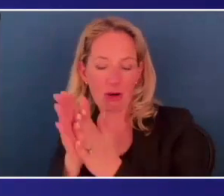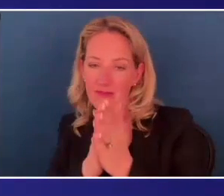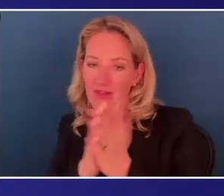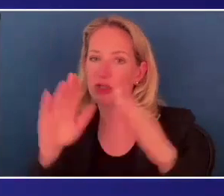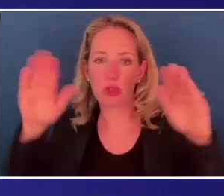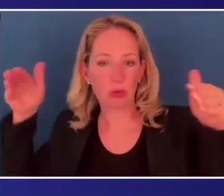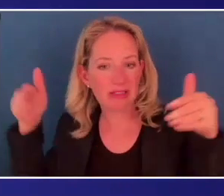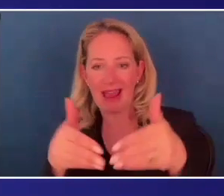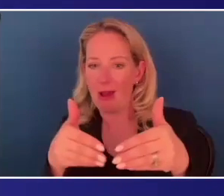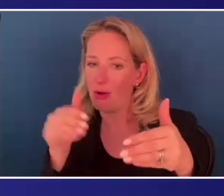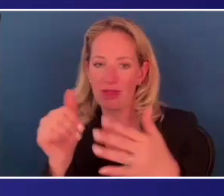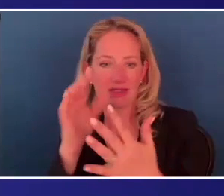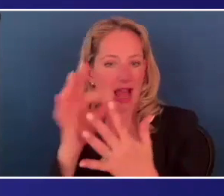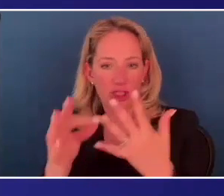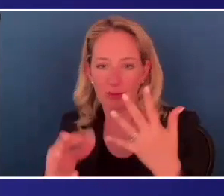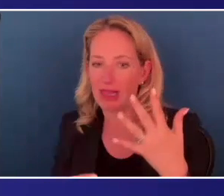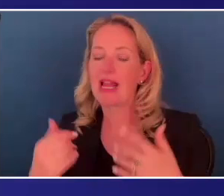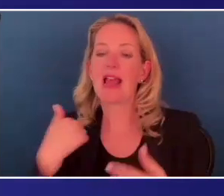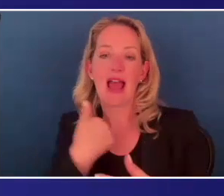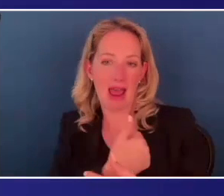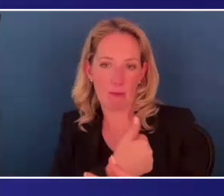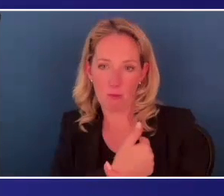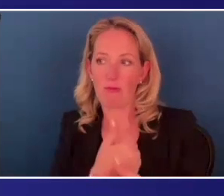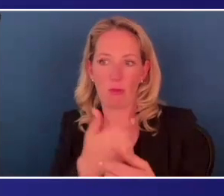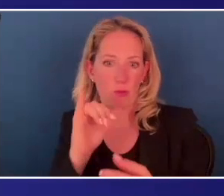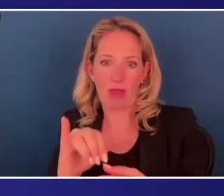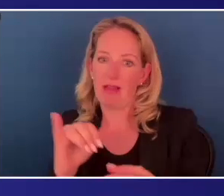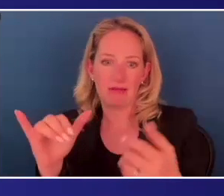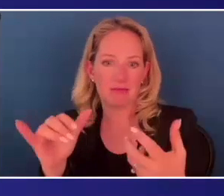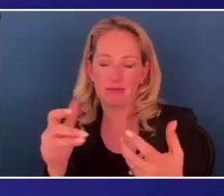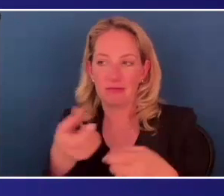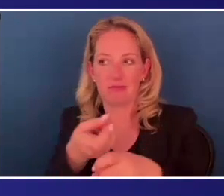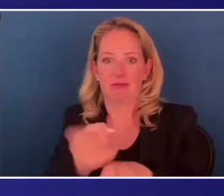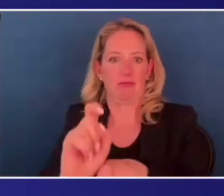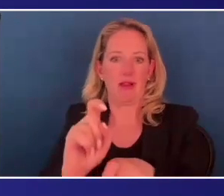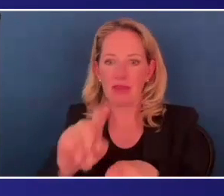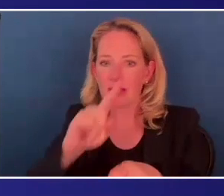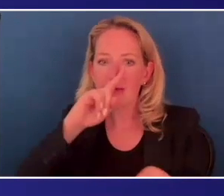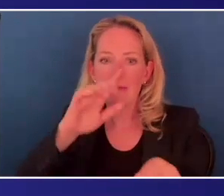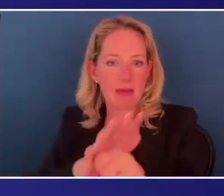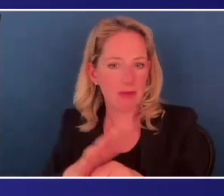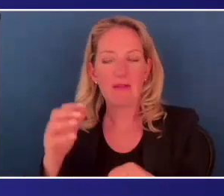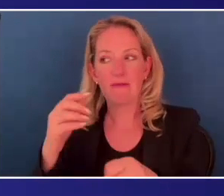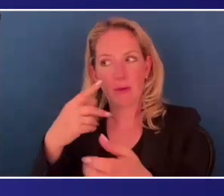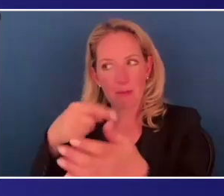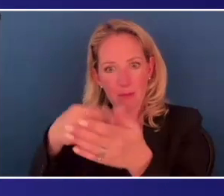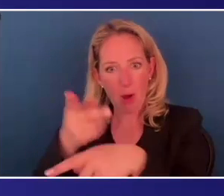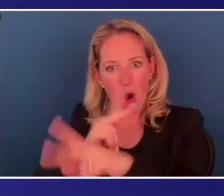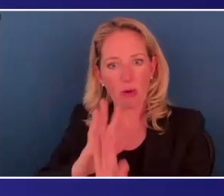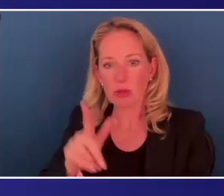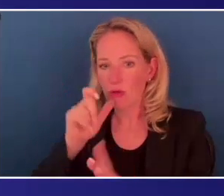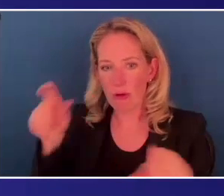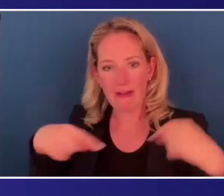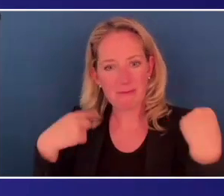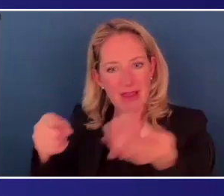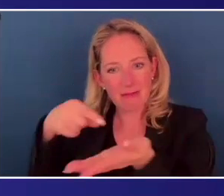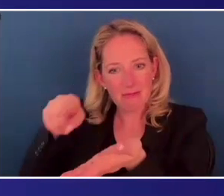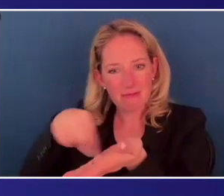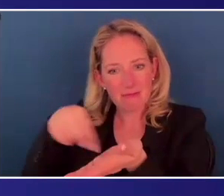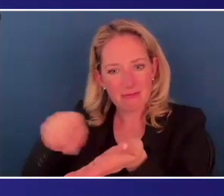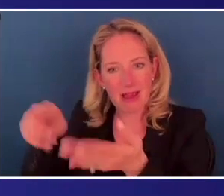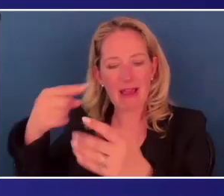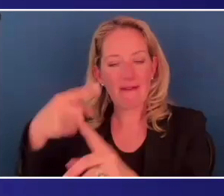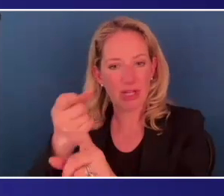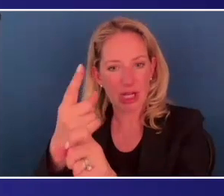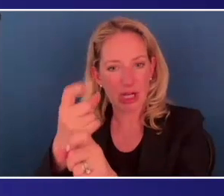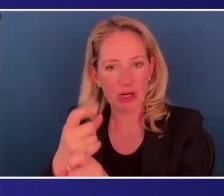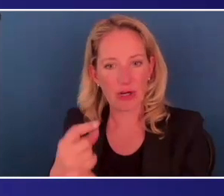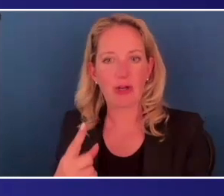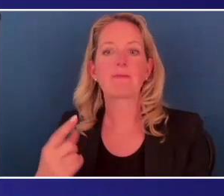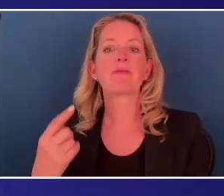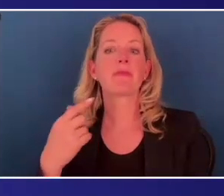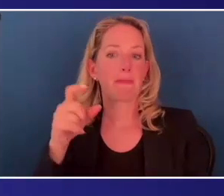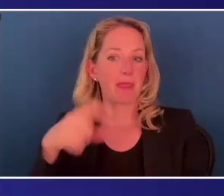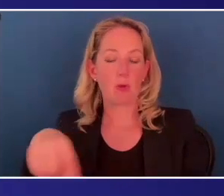And break the long standing commitment made to bars who have faithfully been making payments for years. Such an should not have to check their emissions at the door so that their employees can access PSLF.